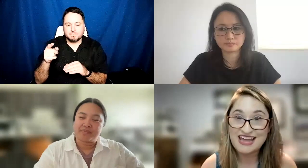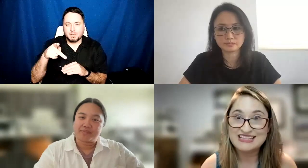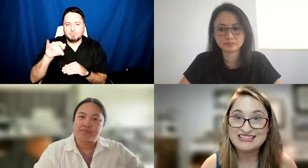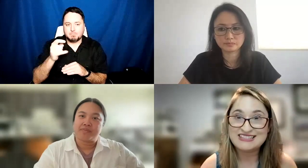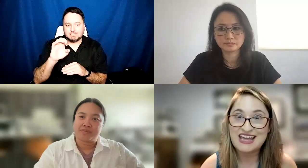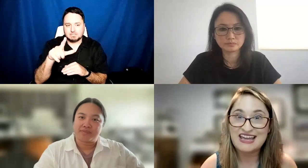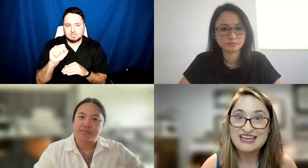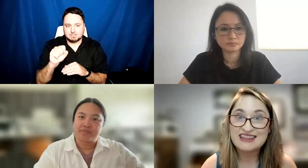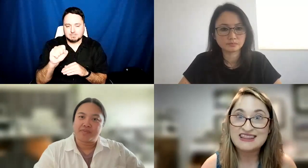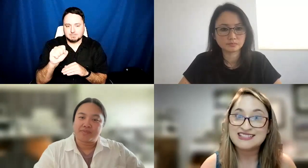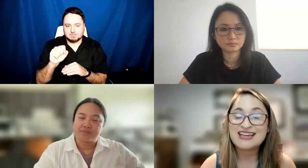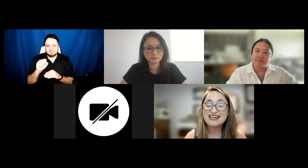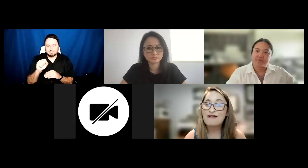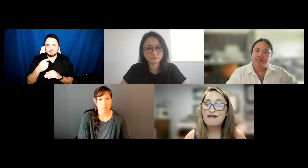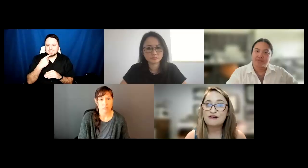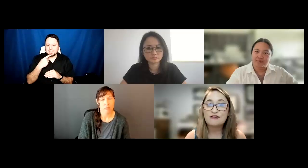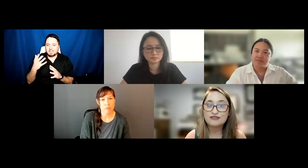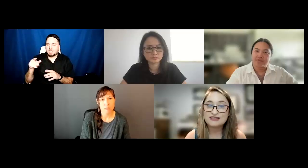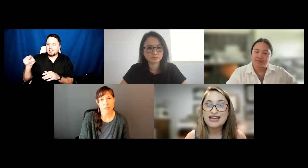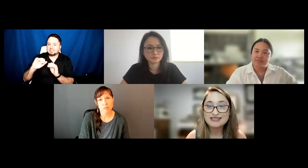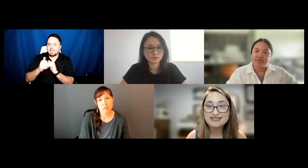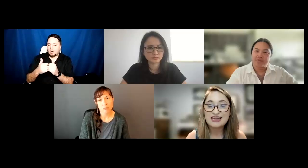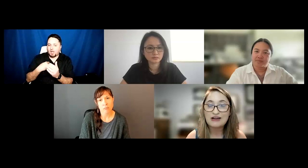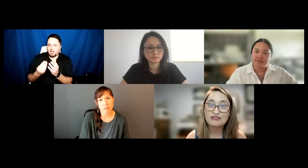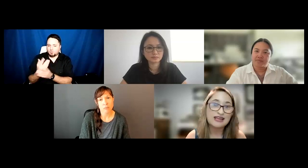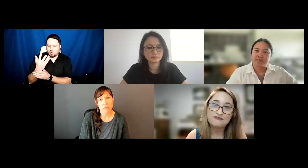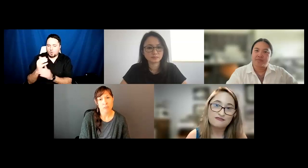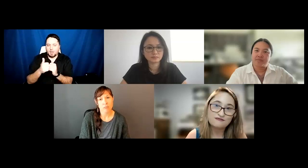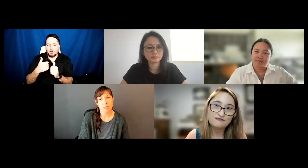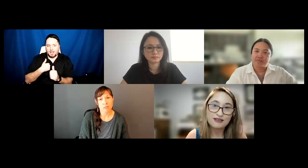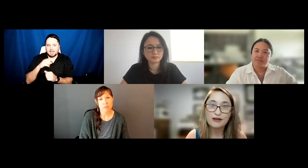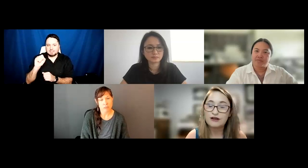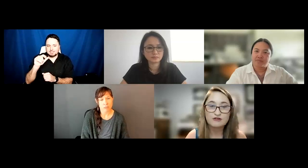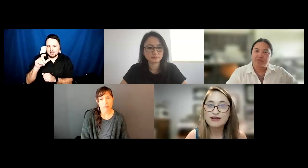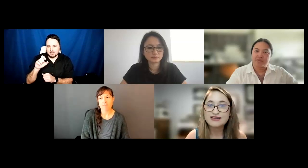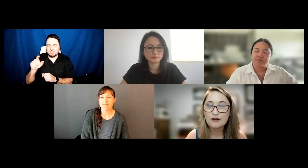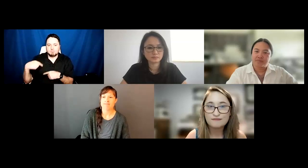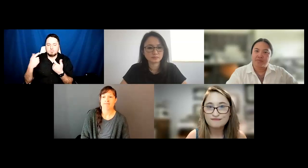and saying, "This is how I grow, this is how I scale," they've been a tremendous help.